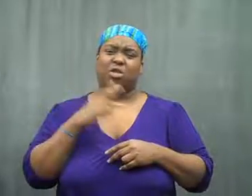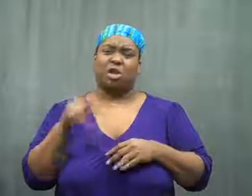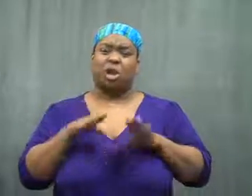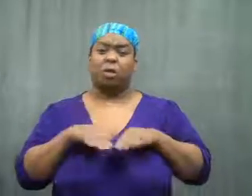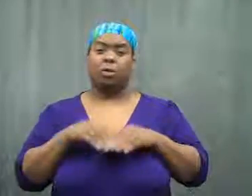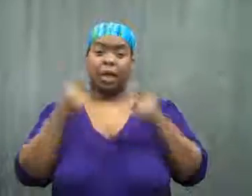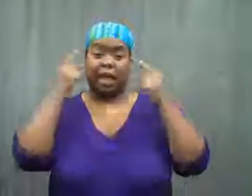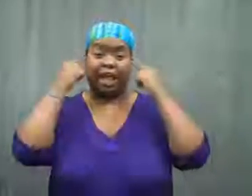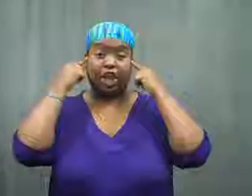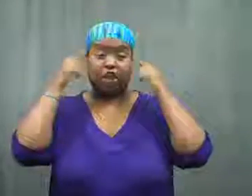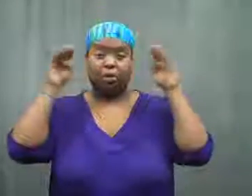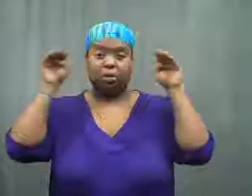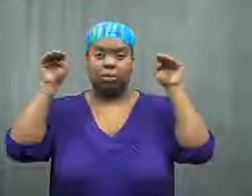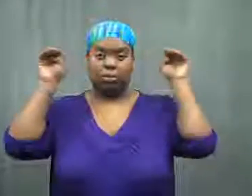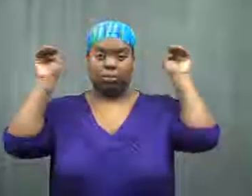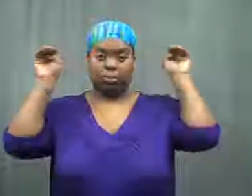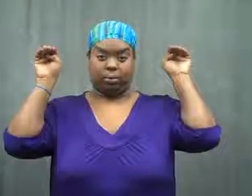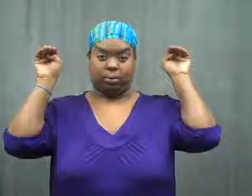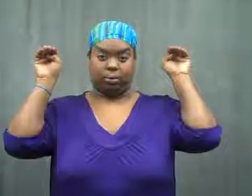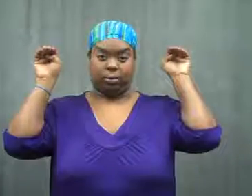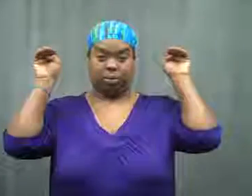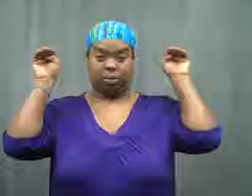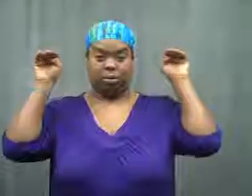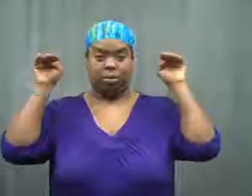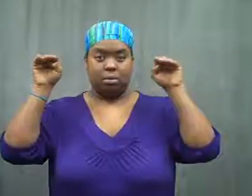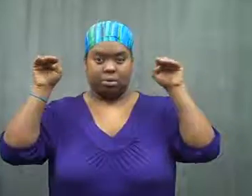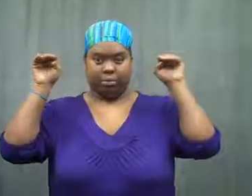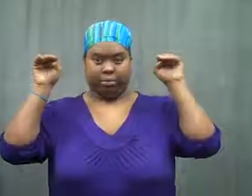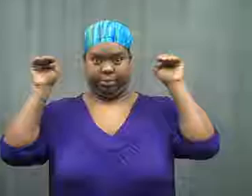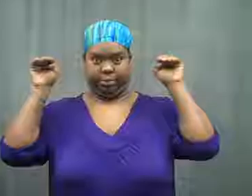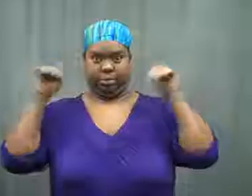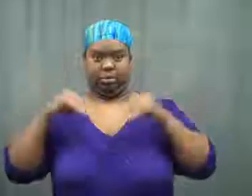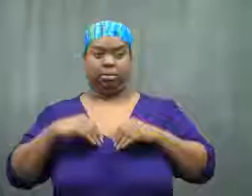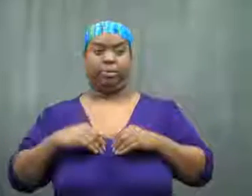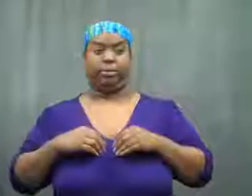My dog was sitting there with his ears pulled back.